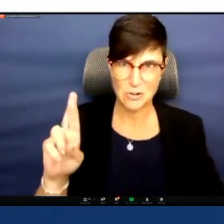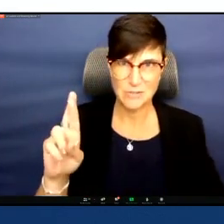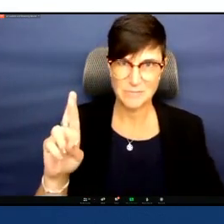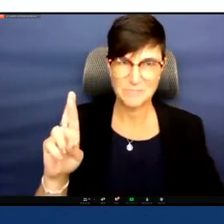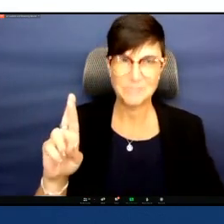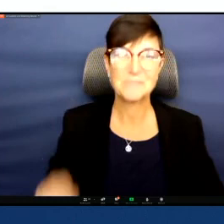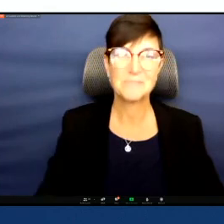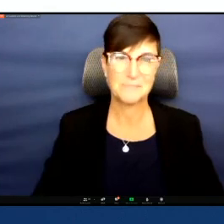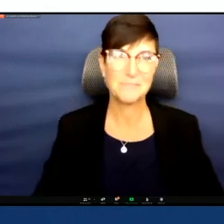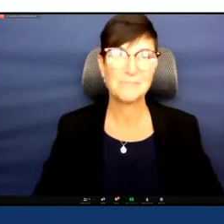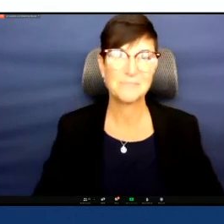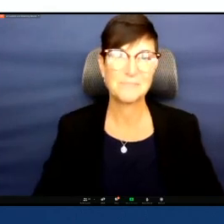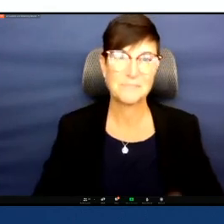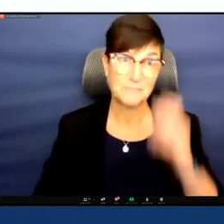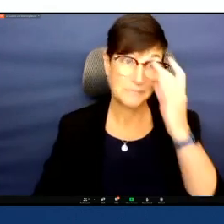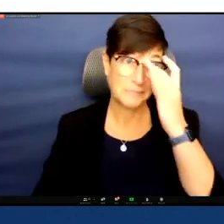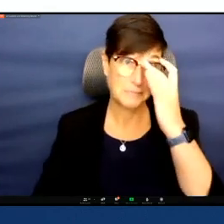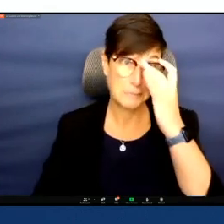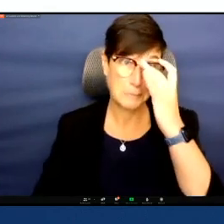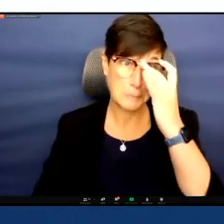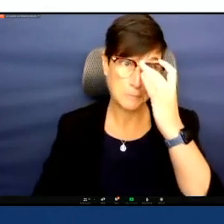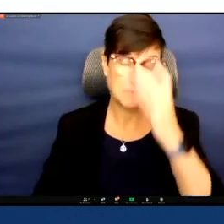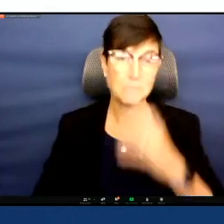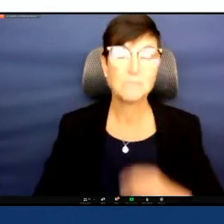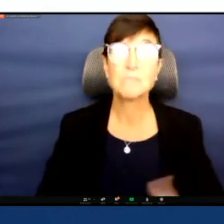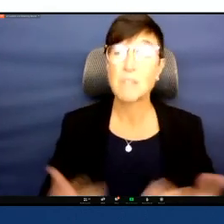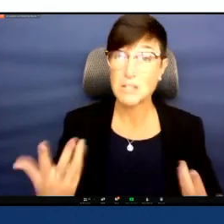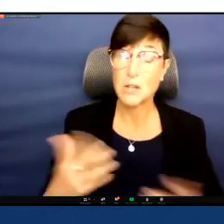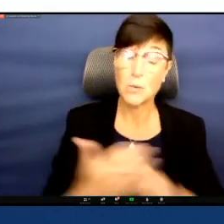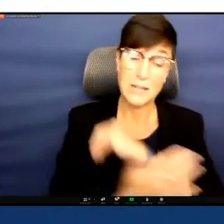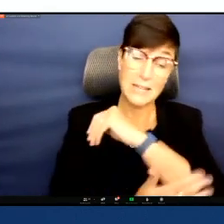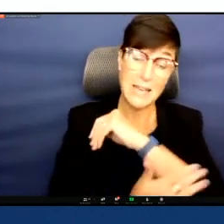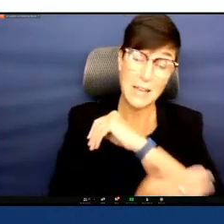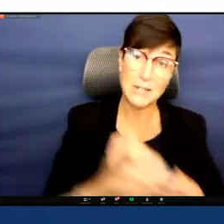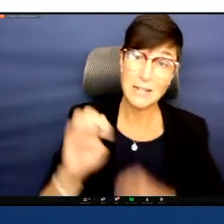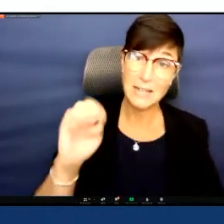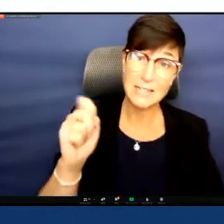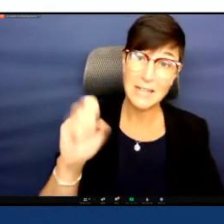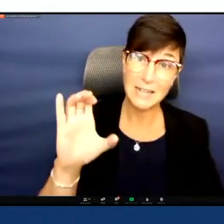Of course, in addition to the county executive, there are many people involved in the county's budget process,